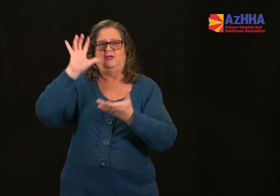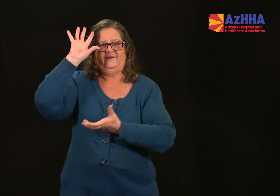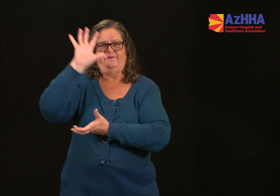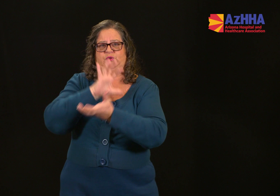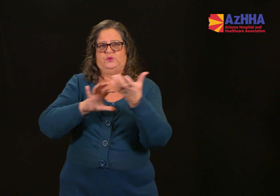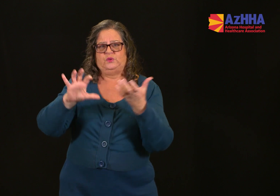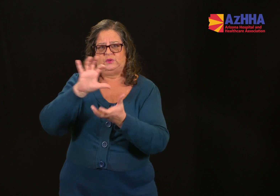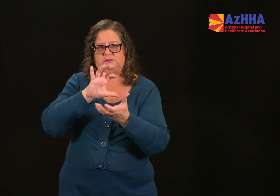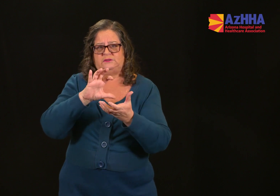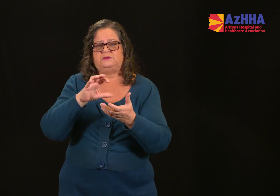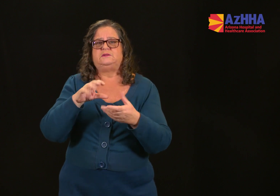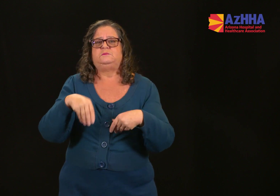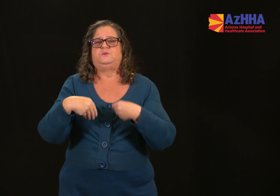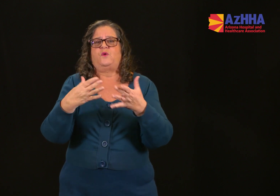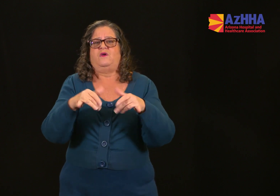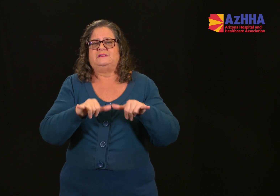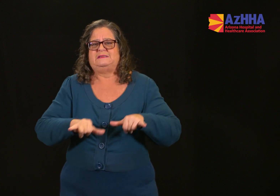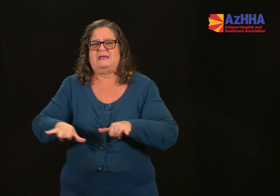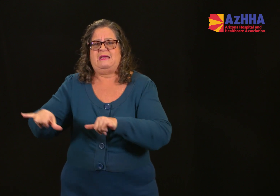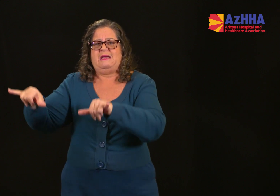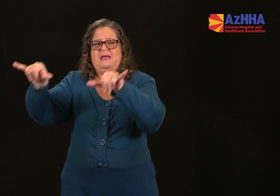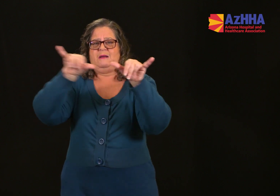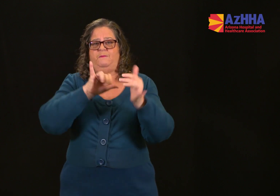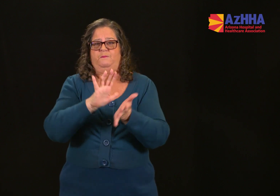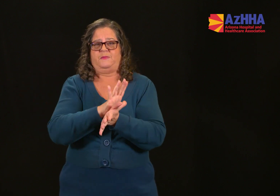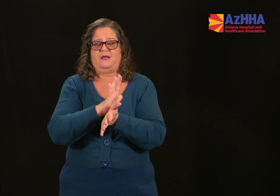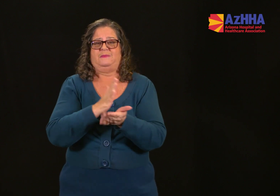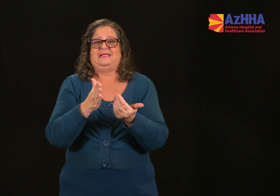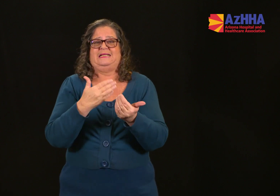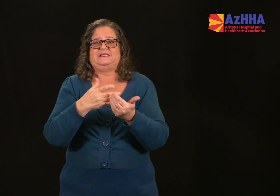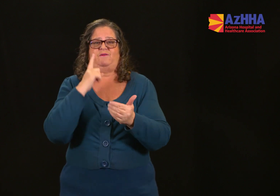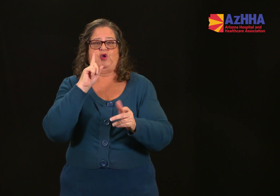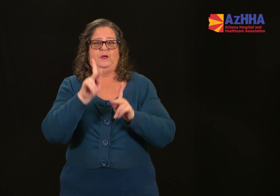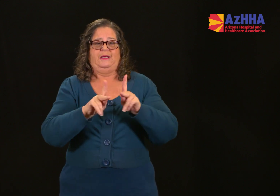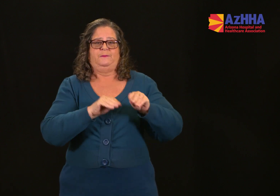and make it easier for people moving between states.